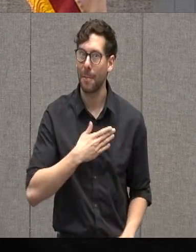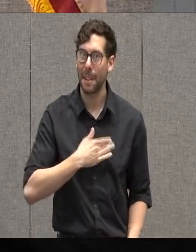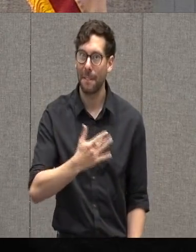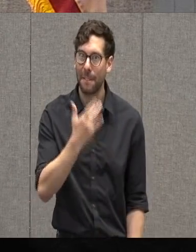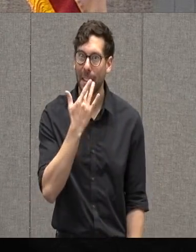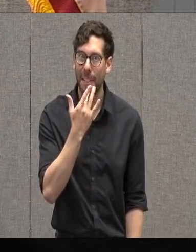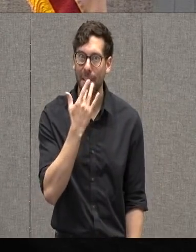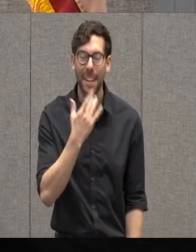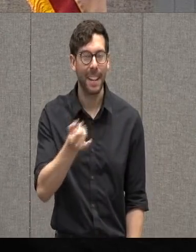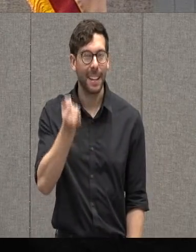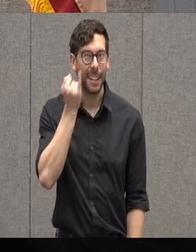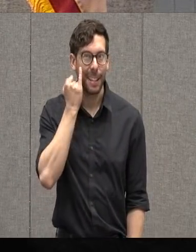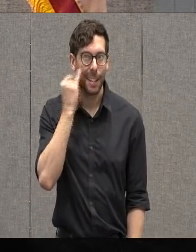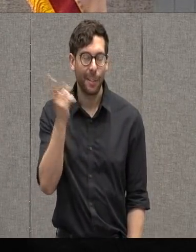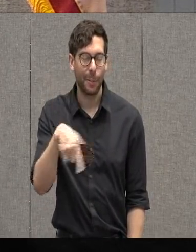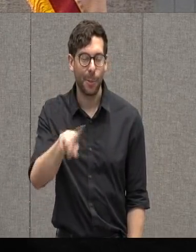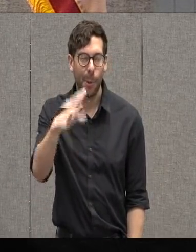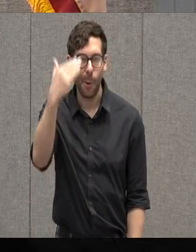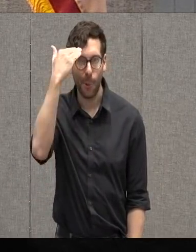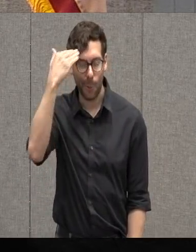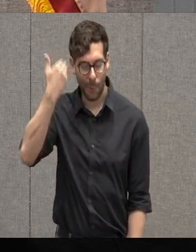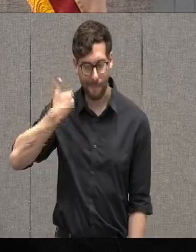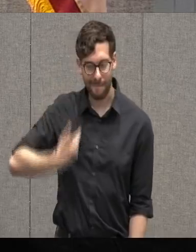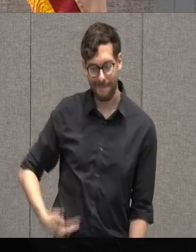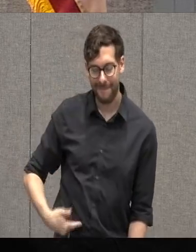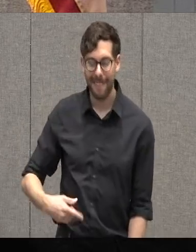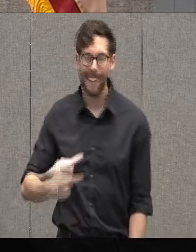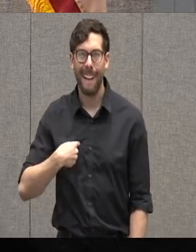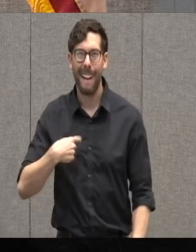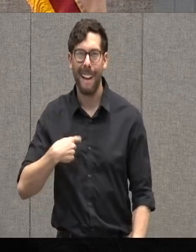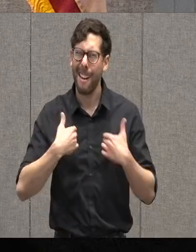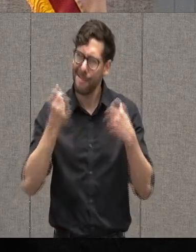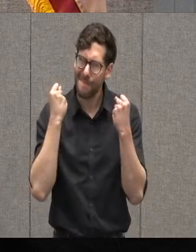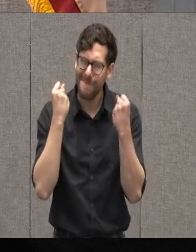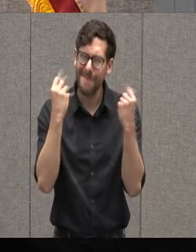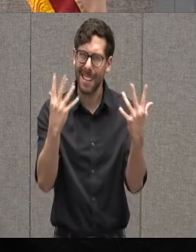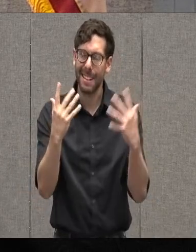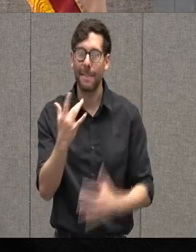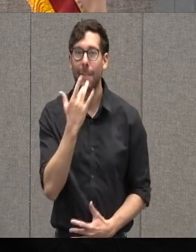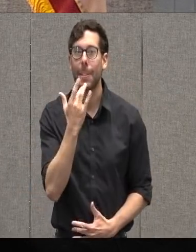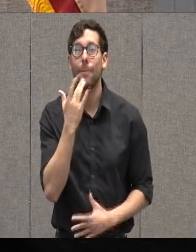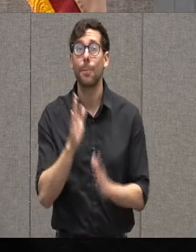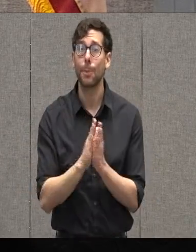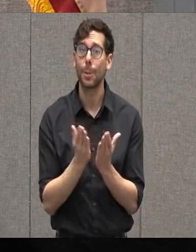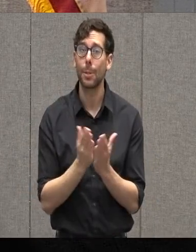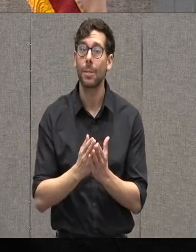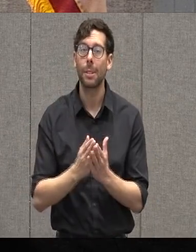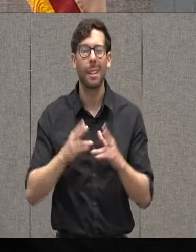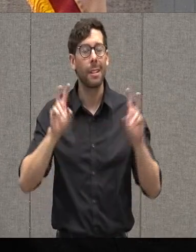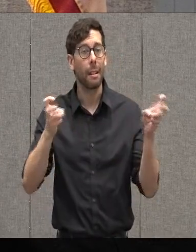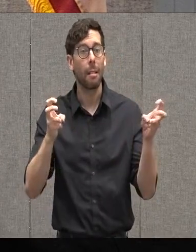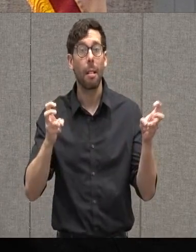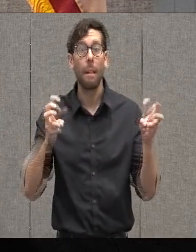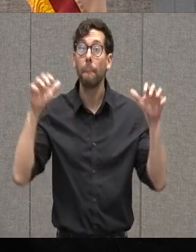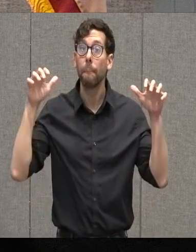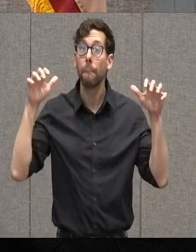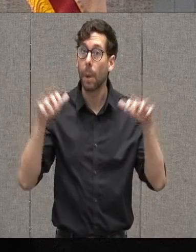and if you know Mr. Ortiz, he has tons of favorite books. And it's called "Monster Math."